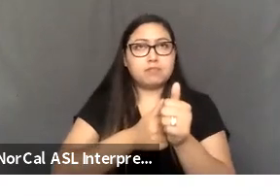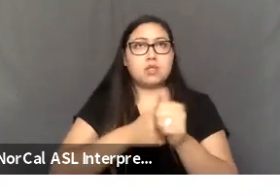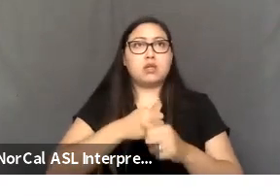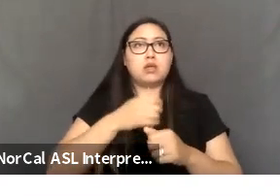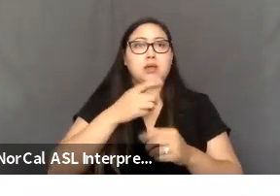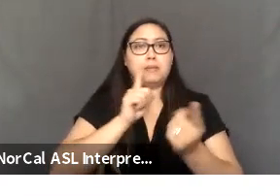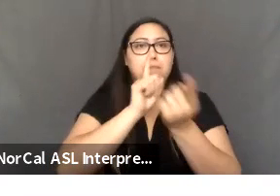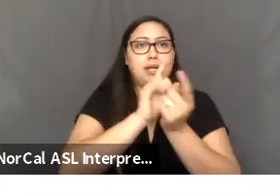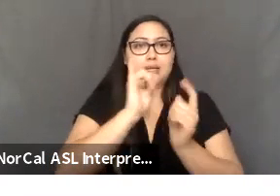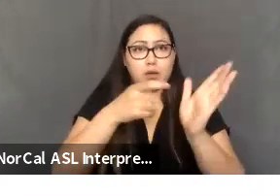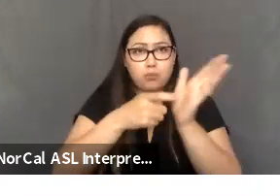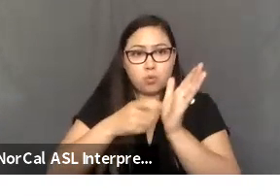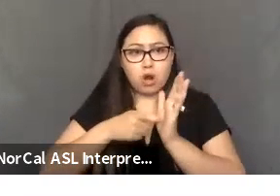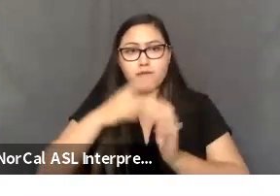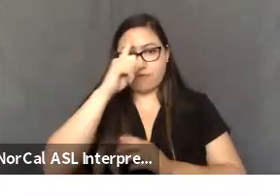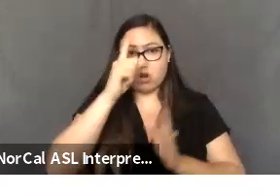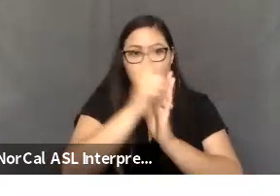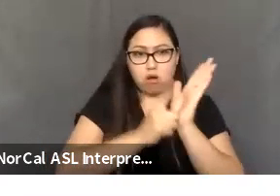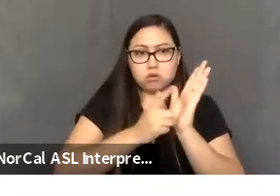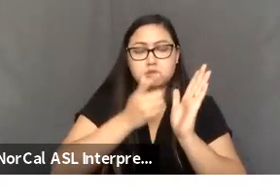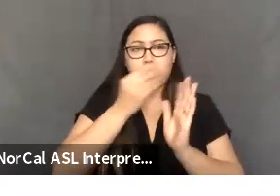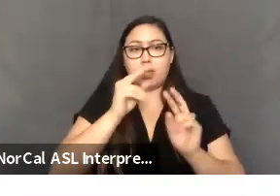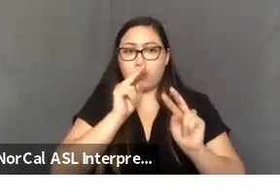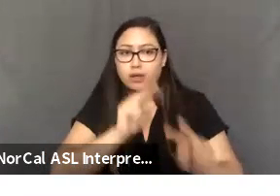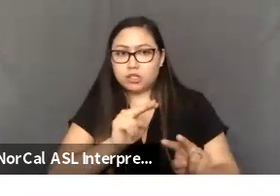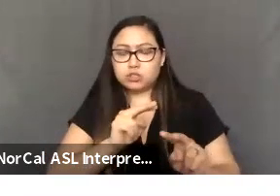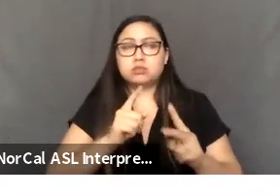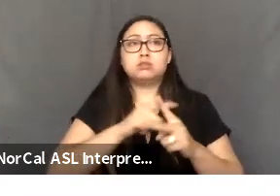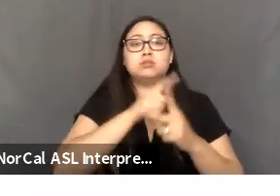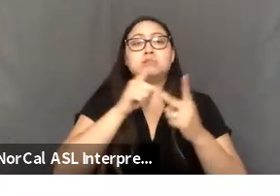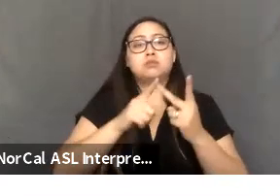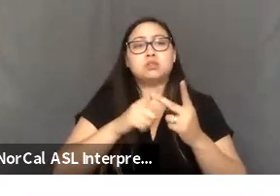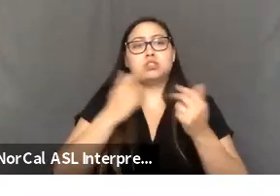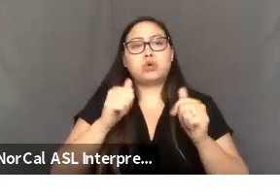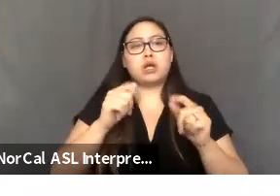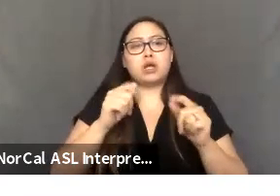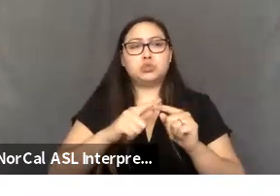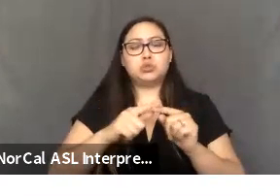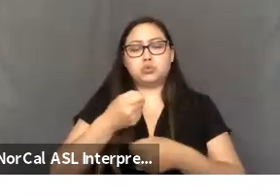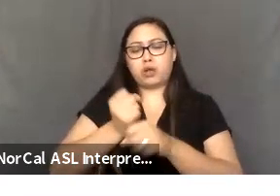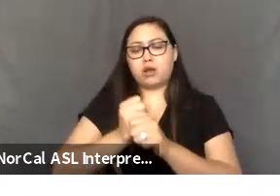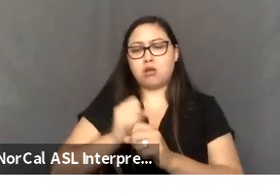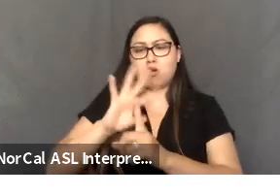laws and regulations, and on the other end really trying to create a culture focused on equal access